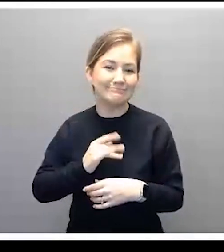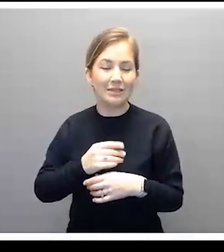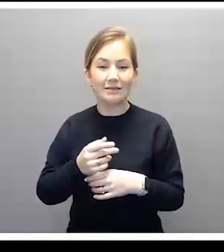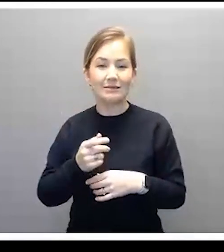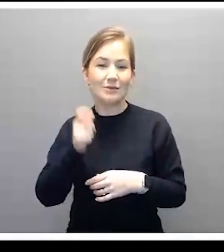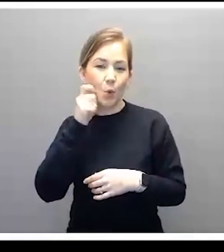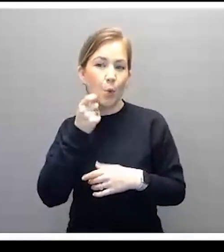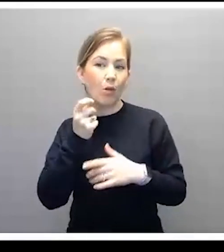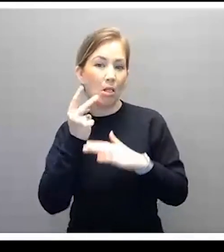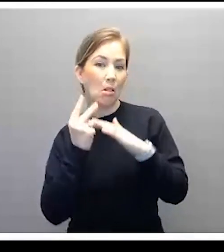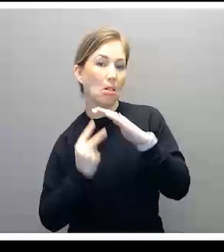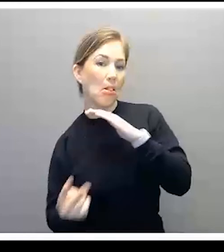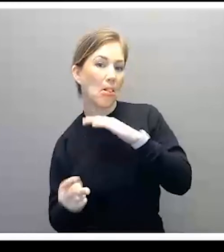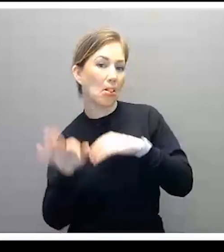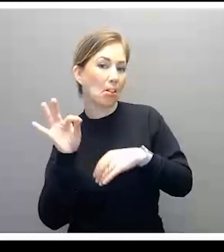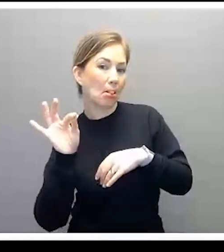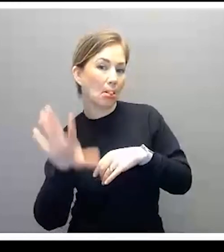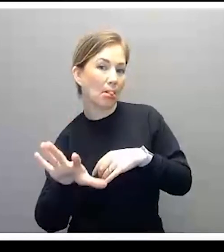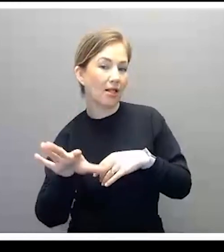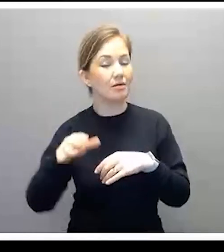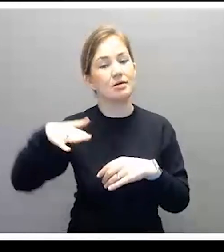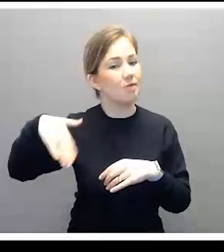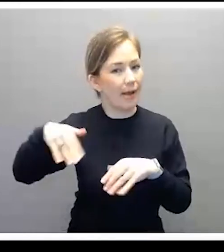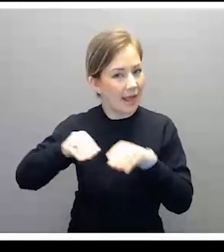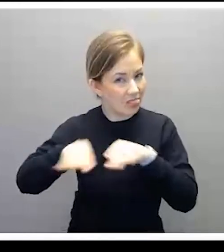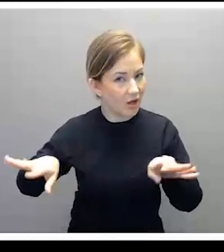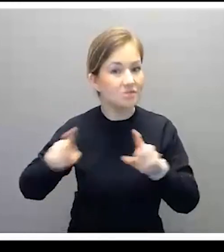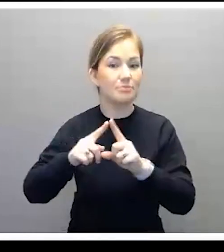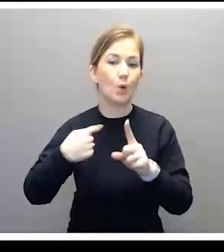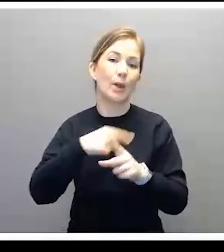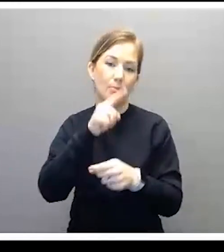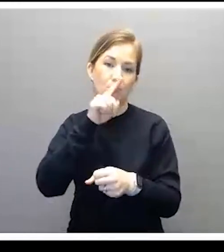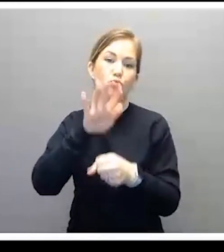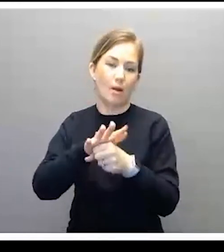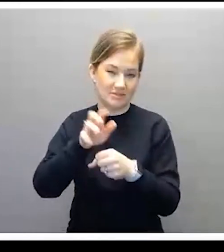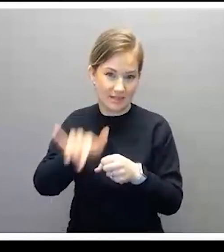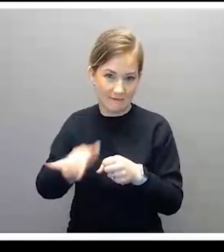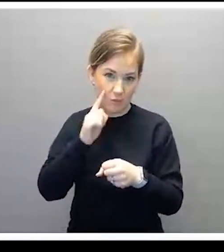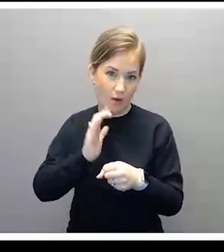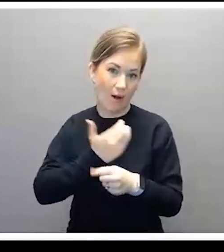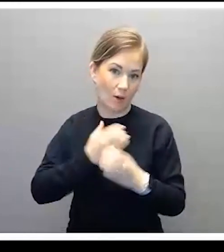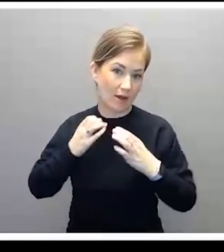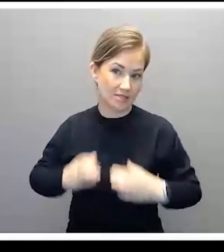to something that's not quite launched yet, but that we're promising for our customers in the near future.